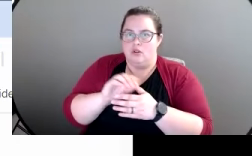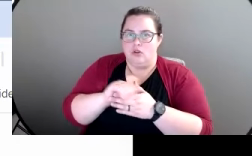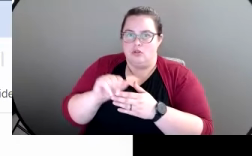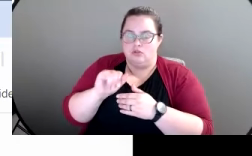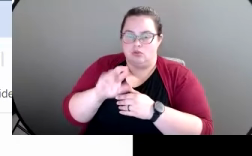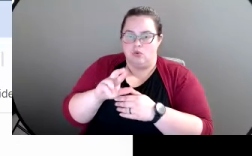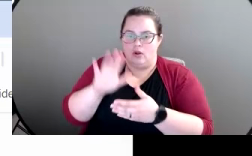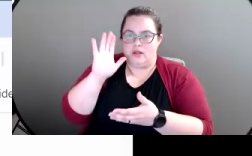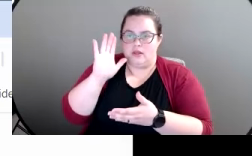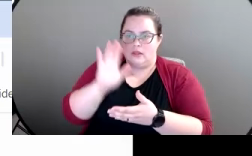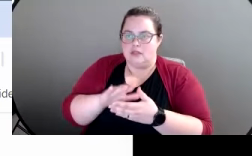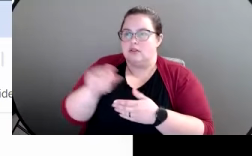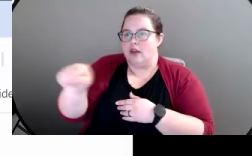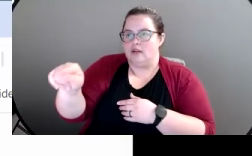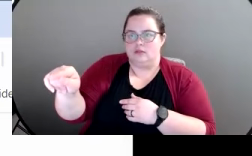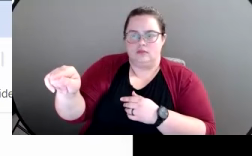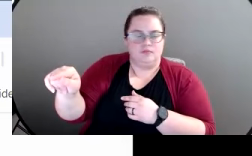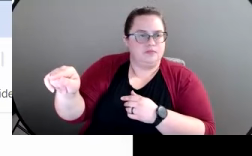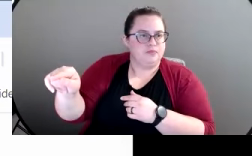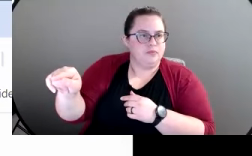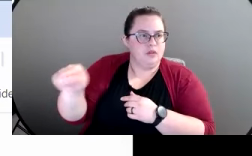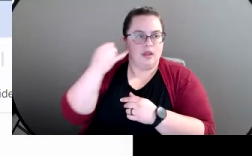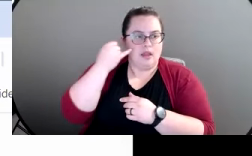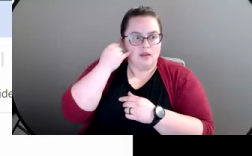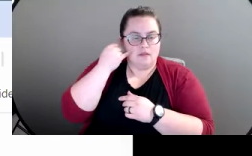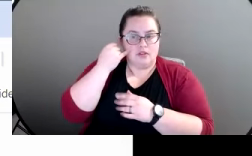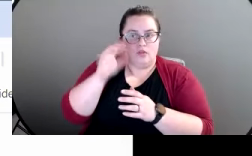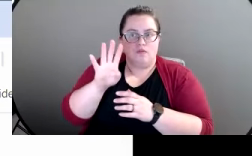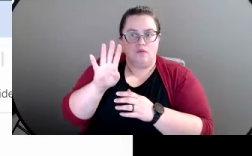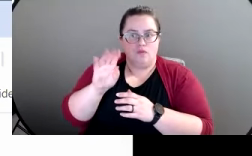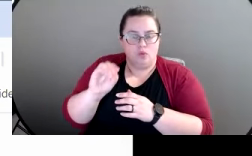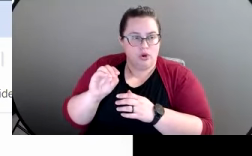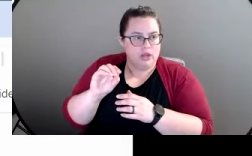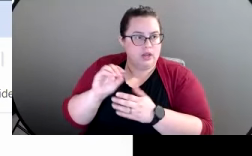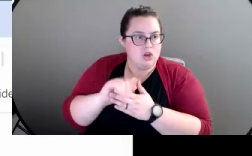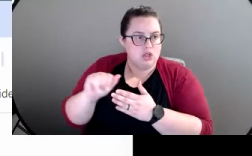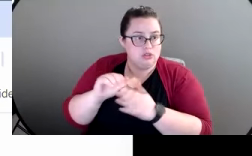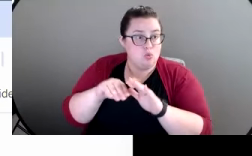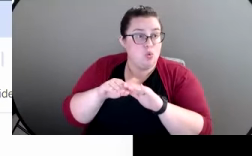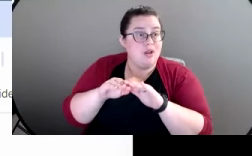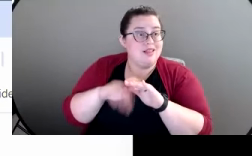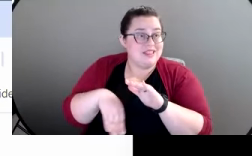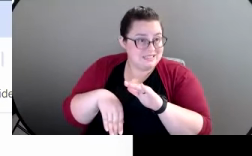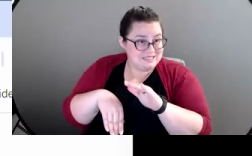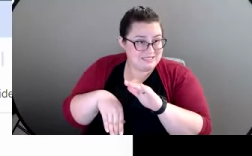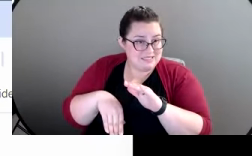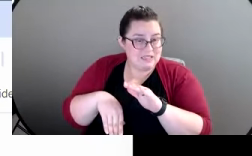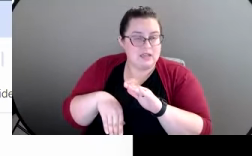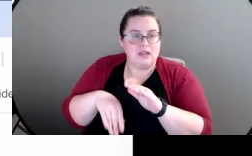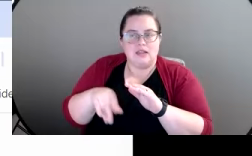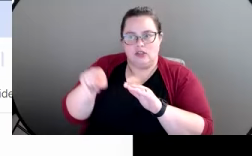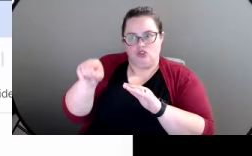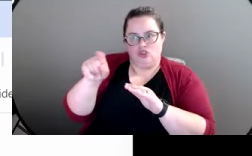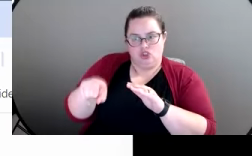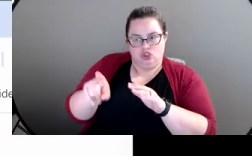Oh, there it is right there. Yeah. If it's $40 or less, then this icon should appear on your course.